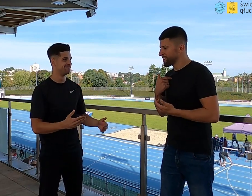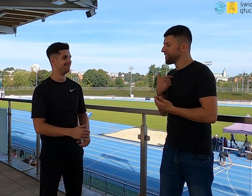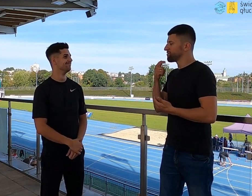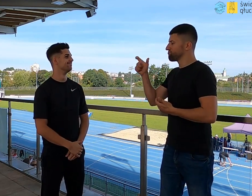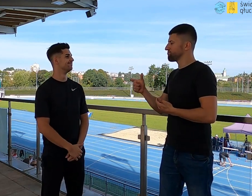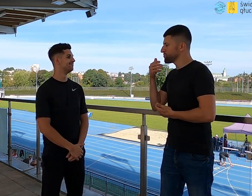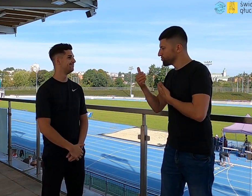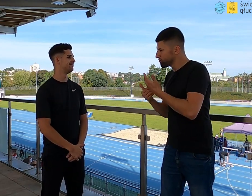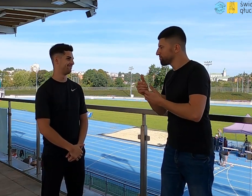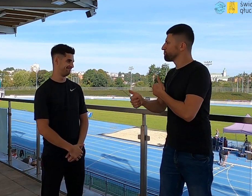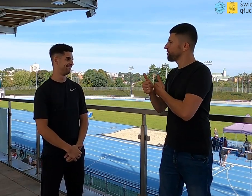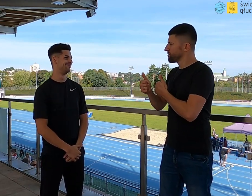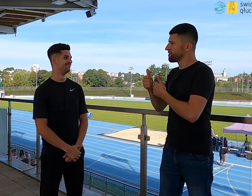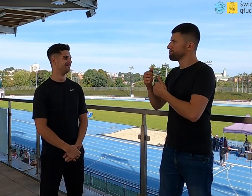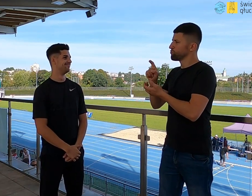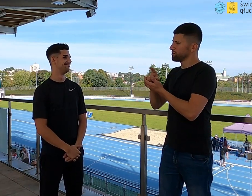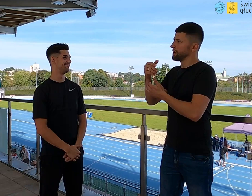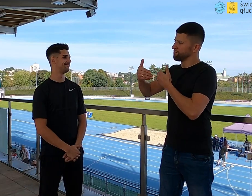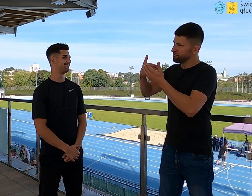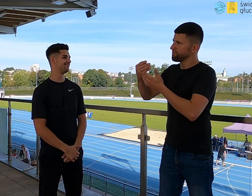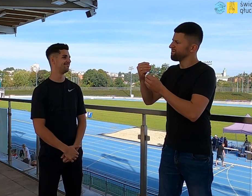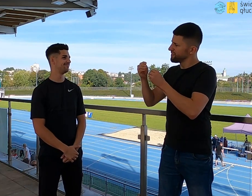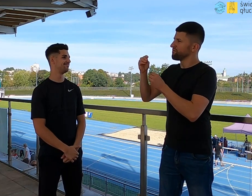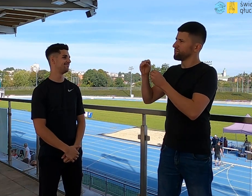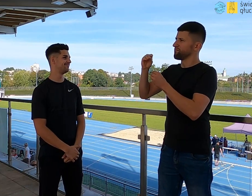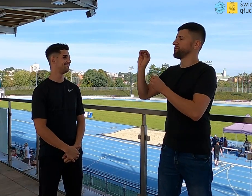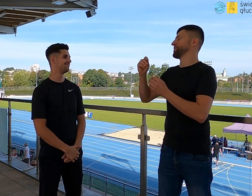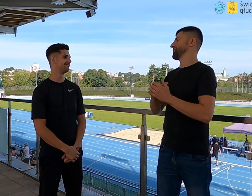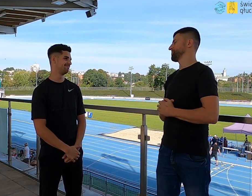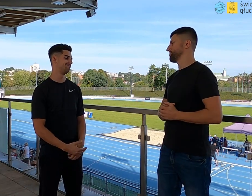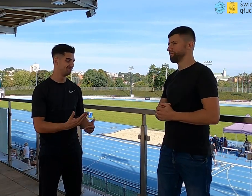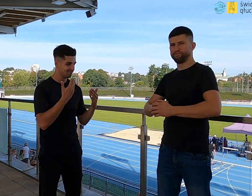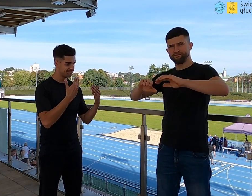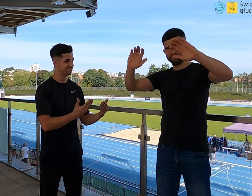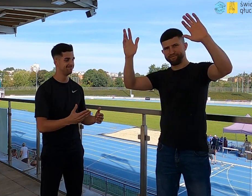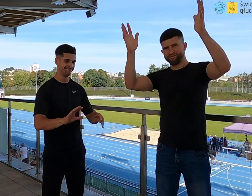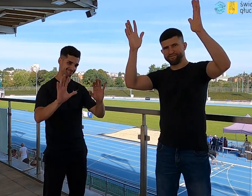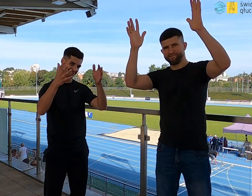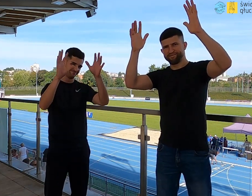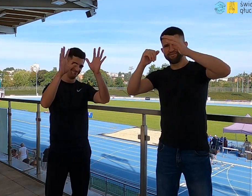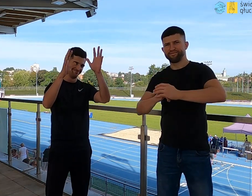I wish you good luck and the best of success.